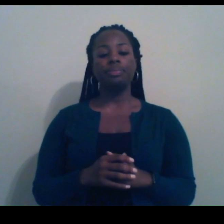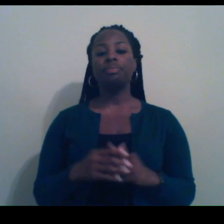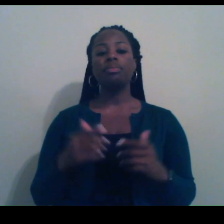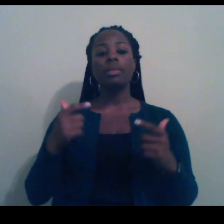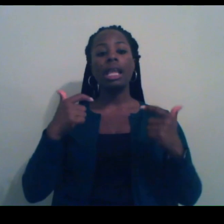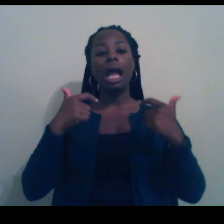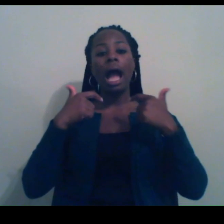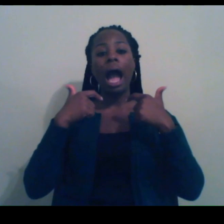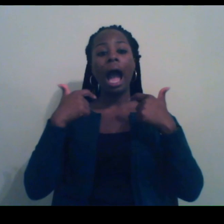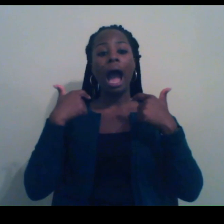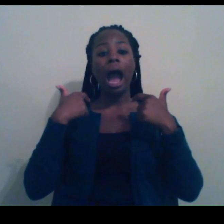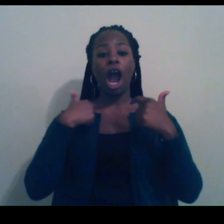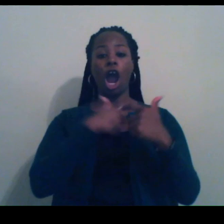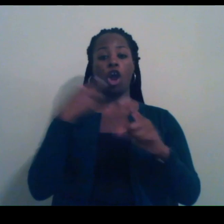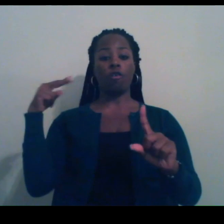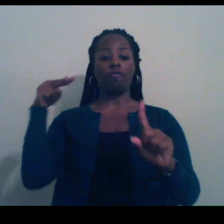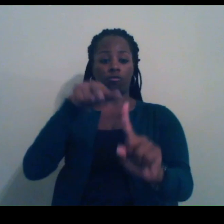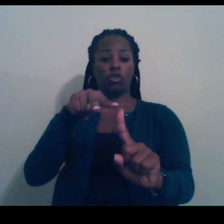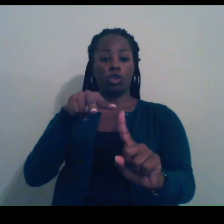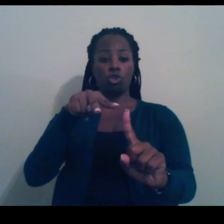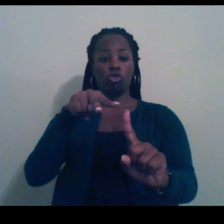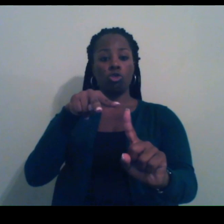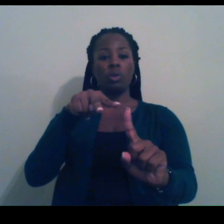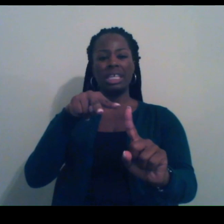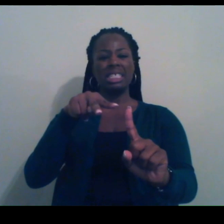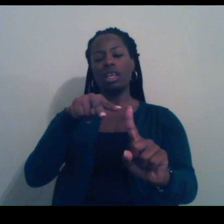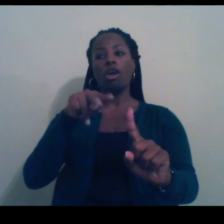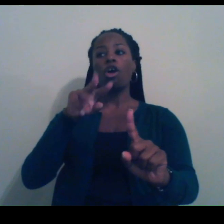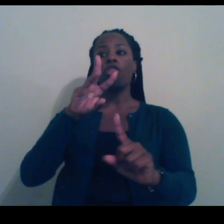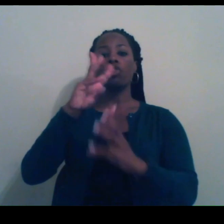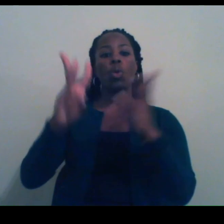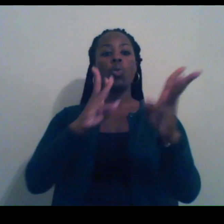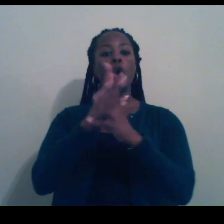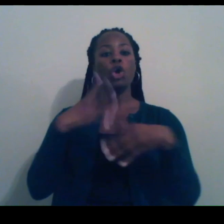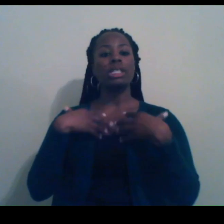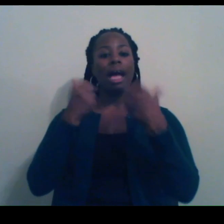that would be for the World Health Organization to define and our team our